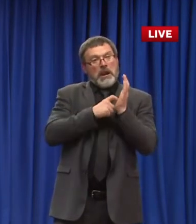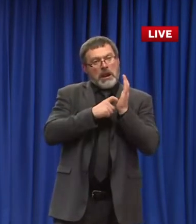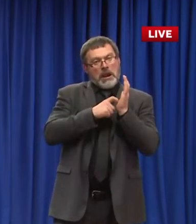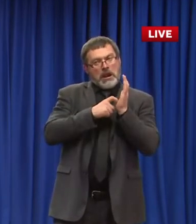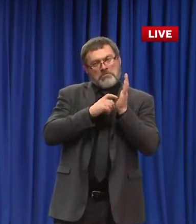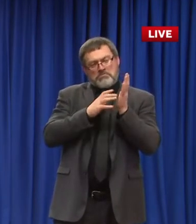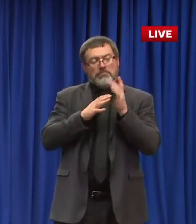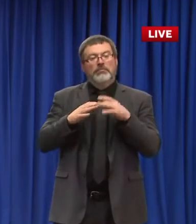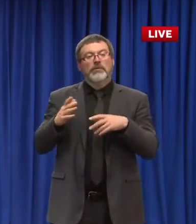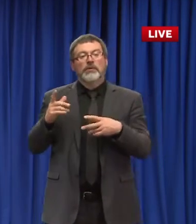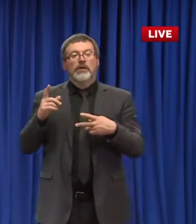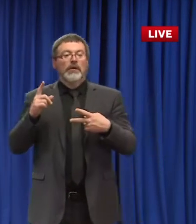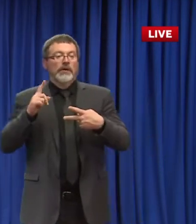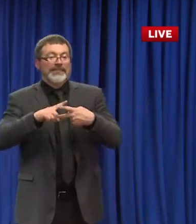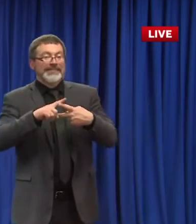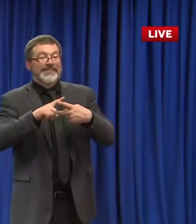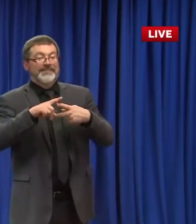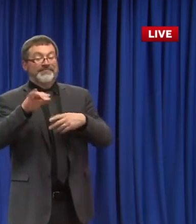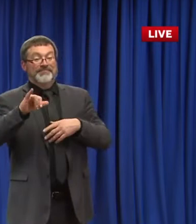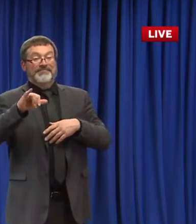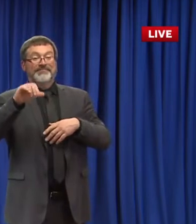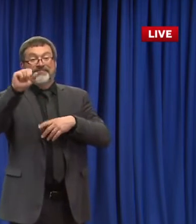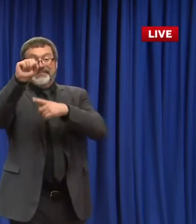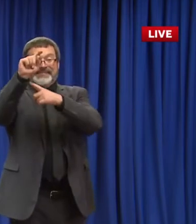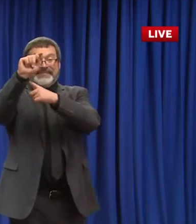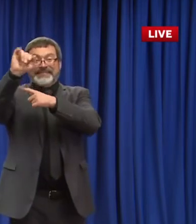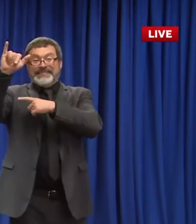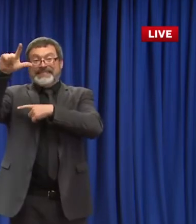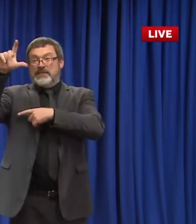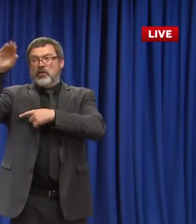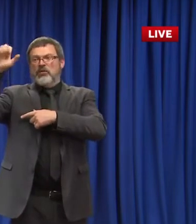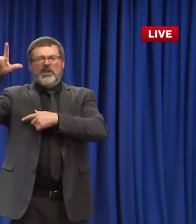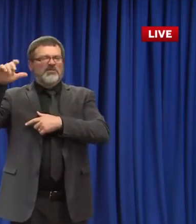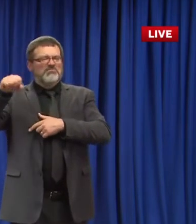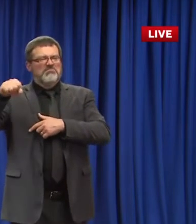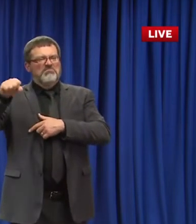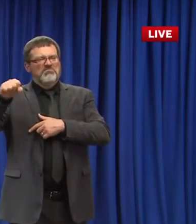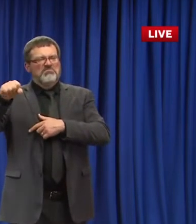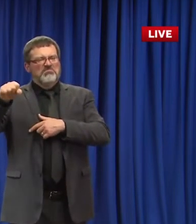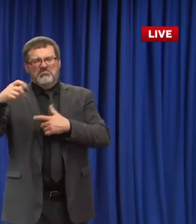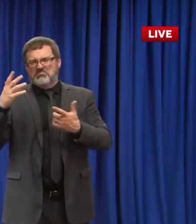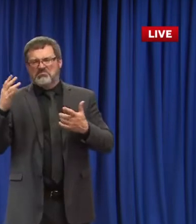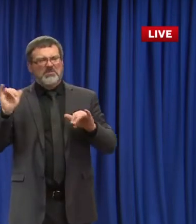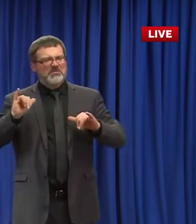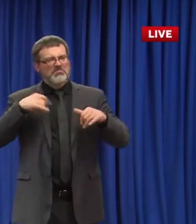I BELIEVE YOU SAID IT SAYS STAY LOCAL AND IF THE QUESTION IS, WHAT’S THE MESSAGE? IT’S STAY LOCAL.